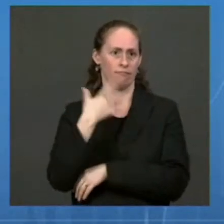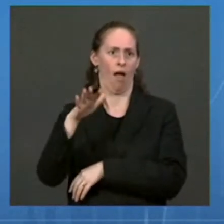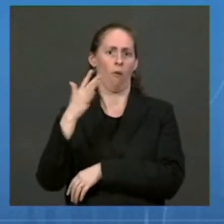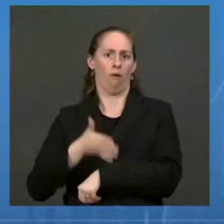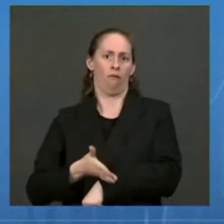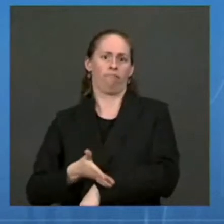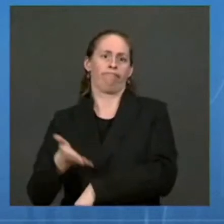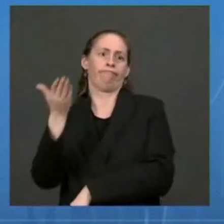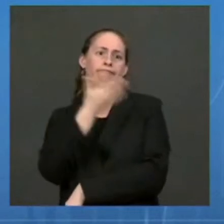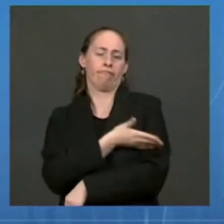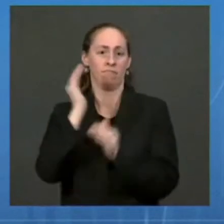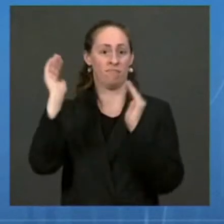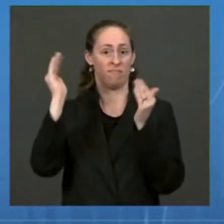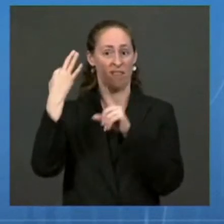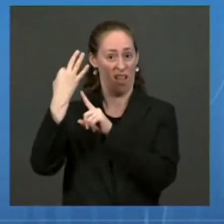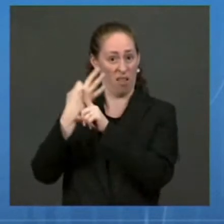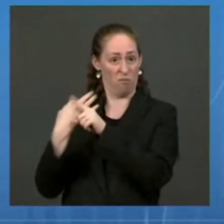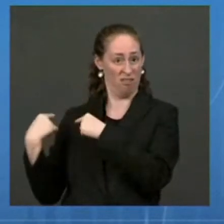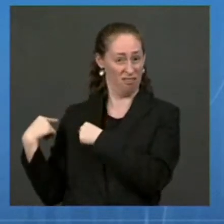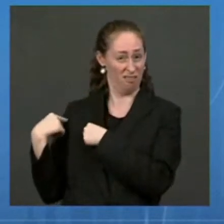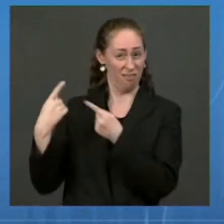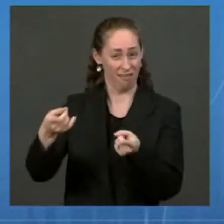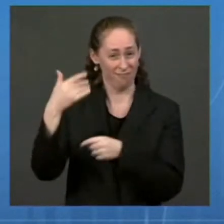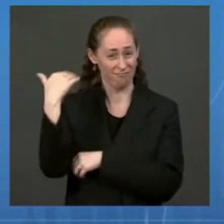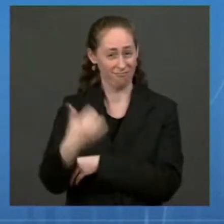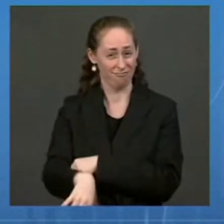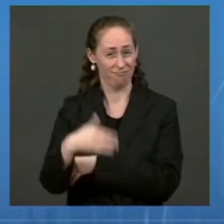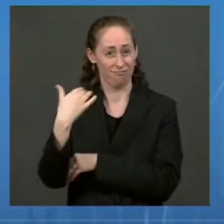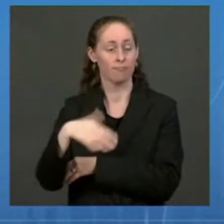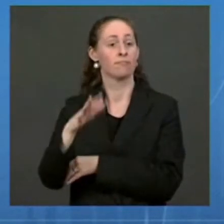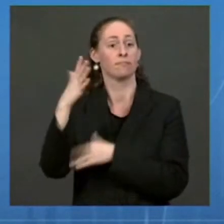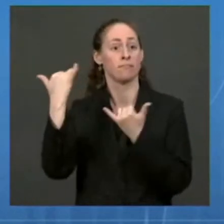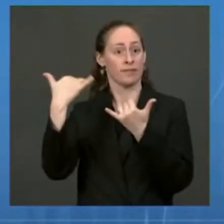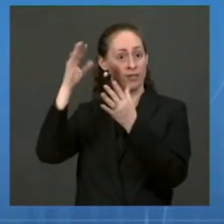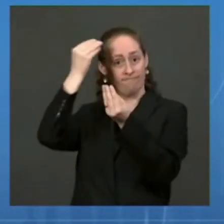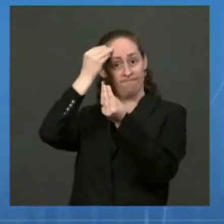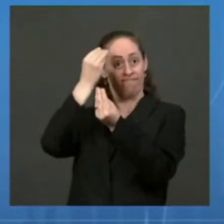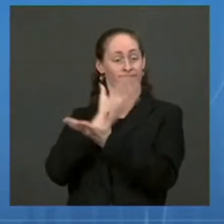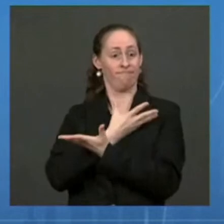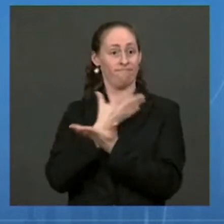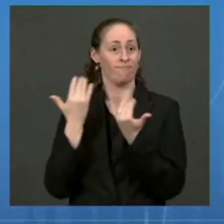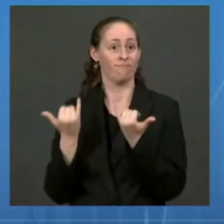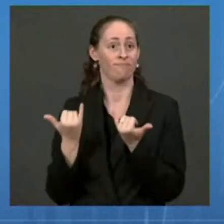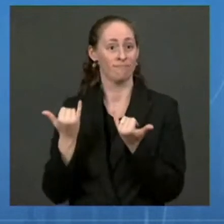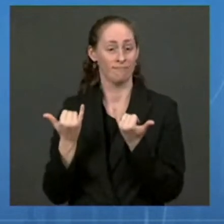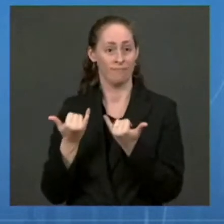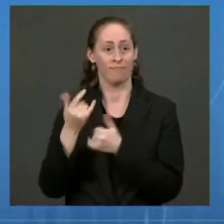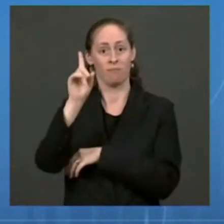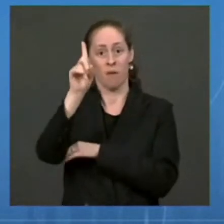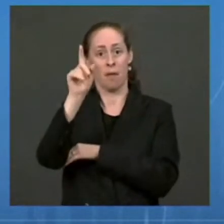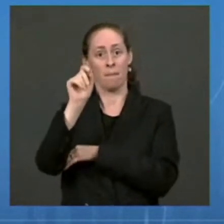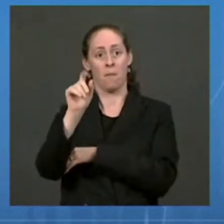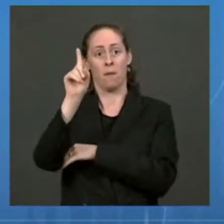VACCINATIONS. WE KNOW VACCINES ARE THE BEST LINE OF DEFENSE AGAINST THE VIRUS AND THE TOP PRIORITY REMAINS GETTING SHOTTO ARMS. WE HAVE MADE TREMENDOUS